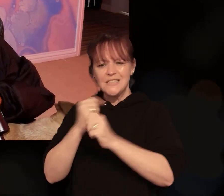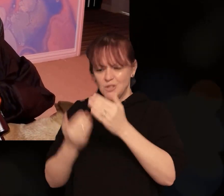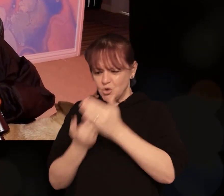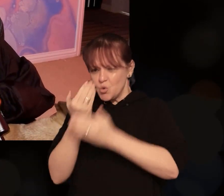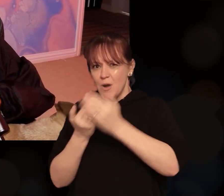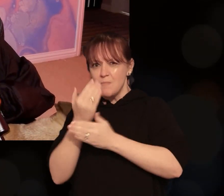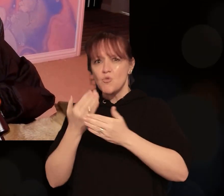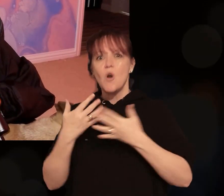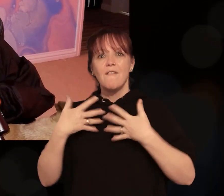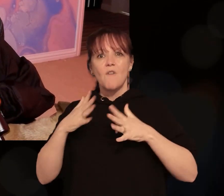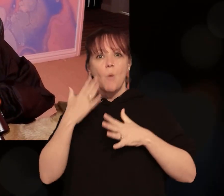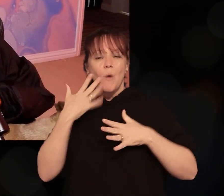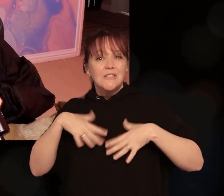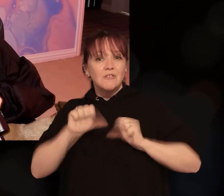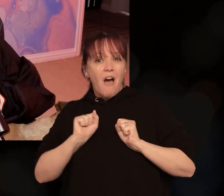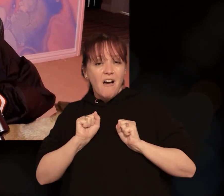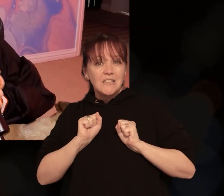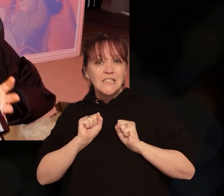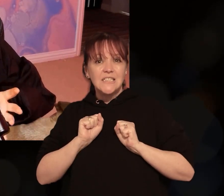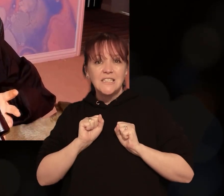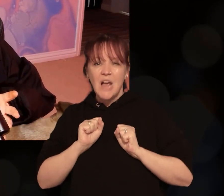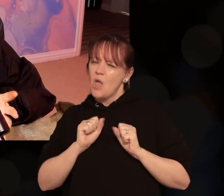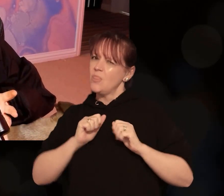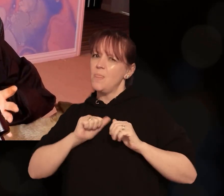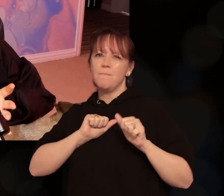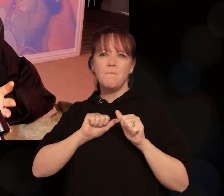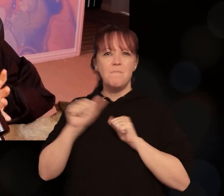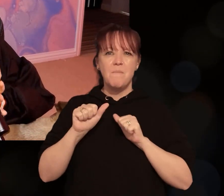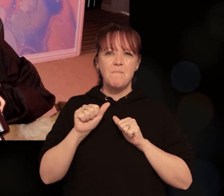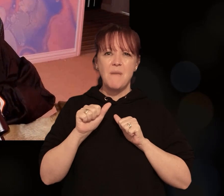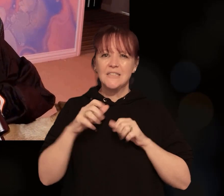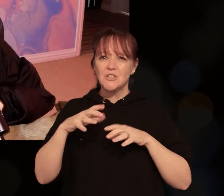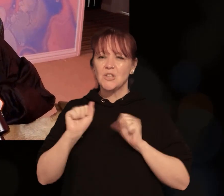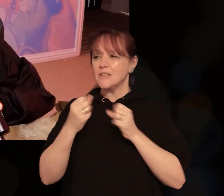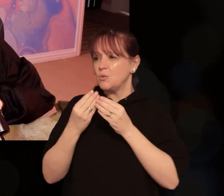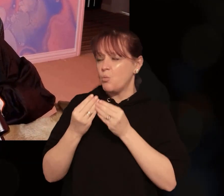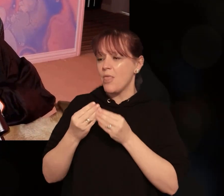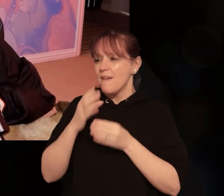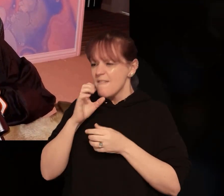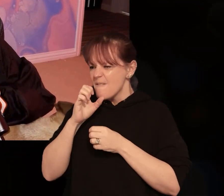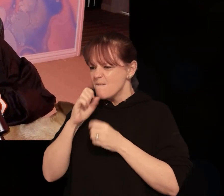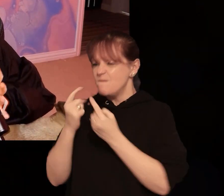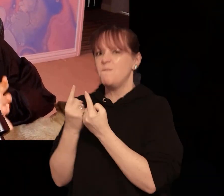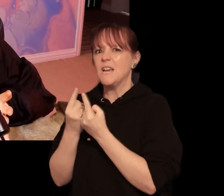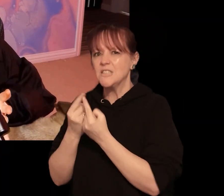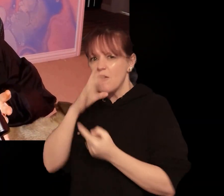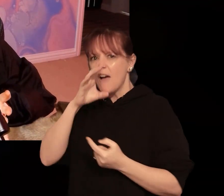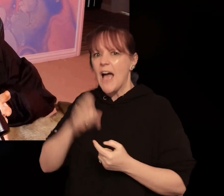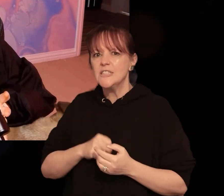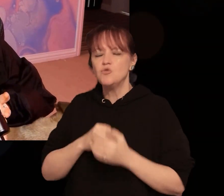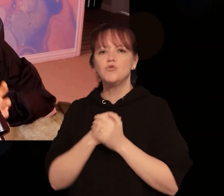Most notable were with the updates that landed alongside Vessel of Hatred to make navigating the world more accessible to blind and low vision players.